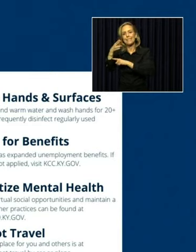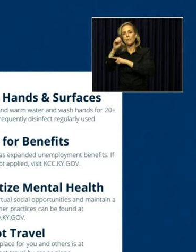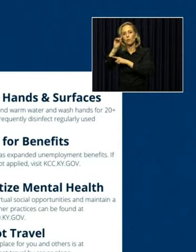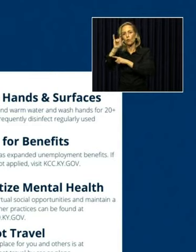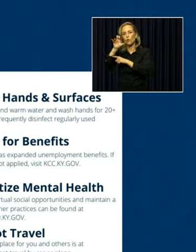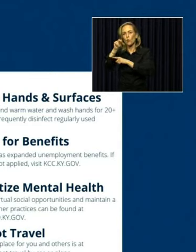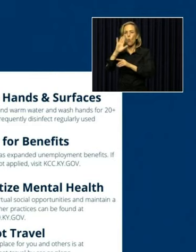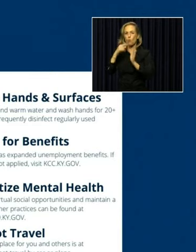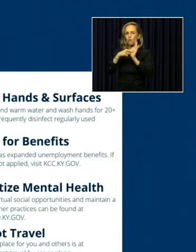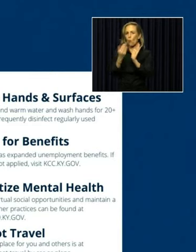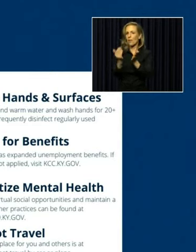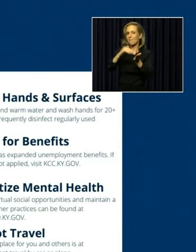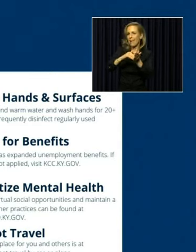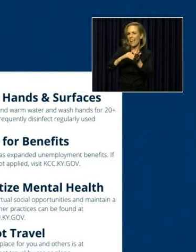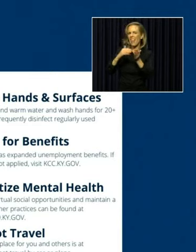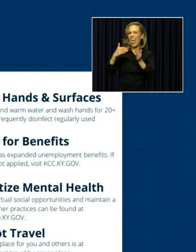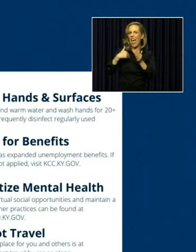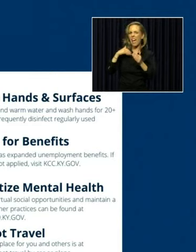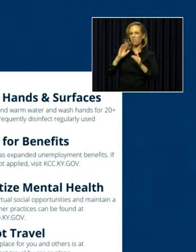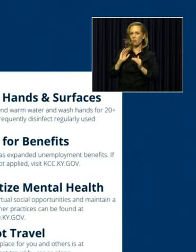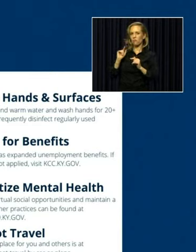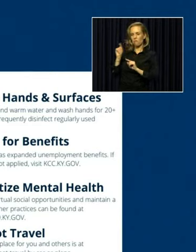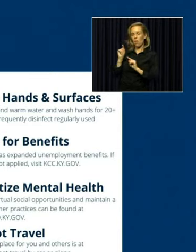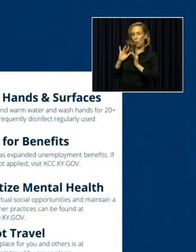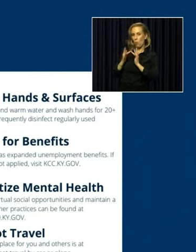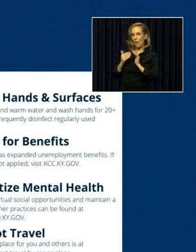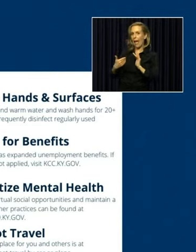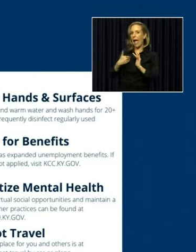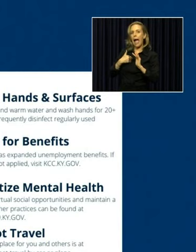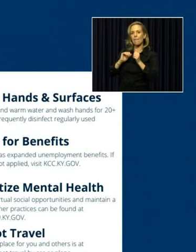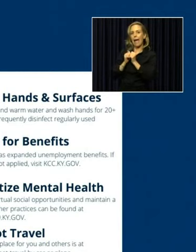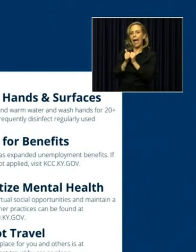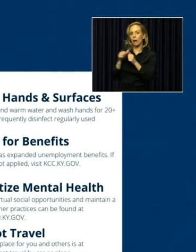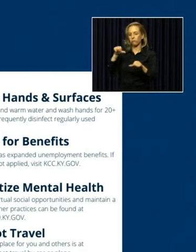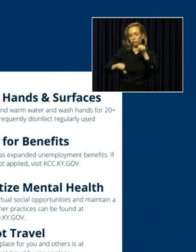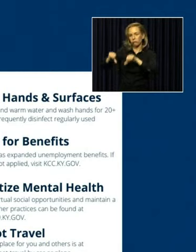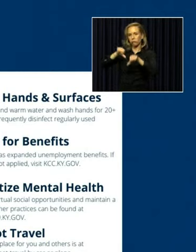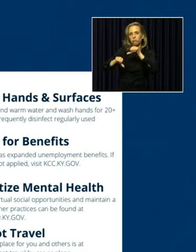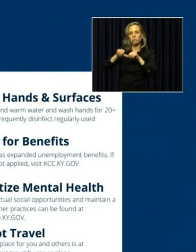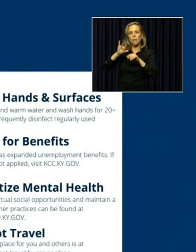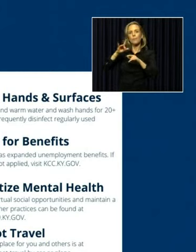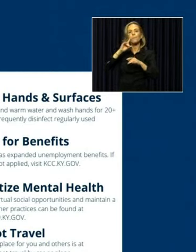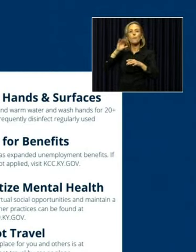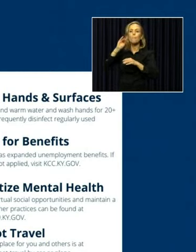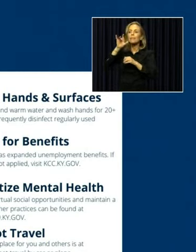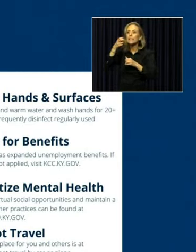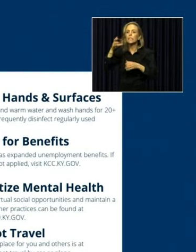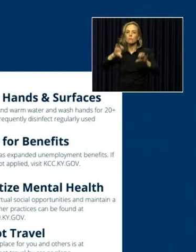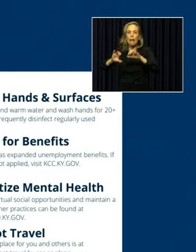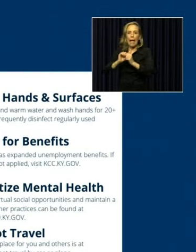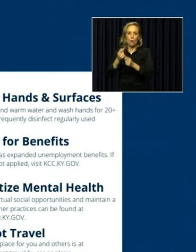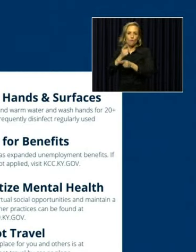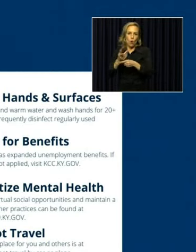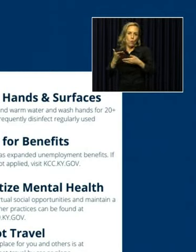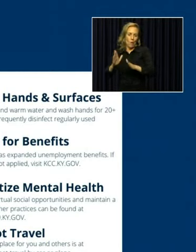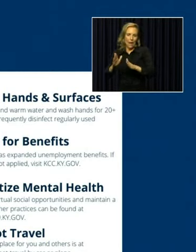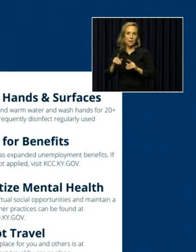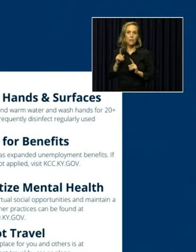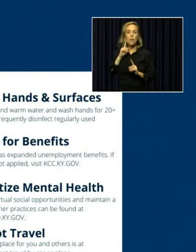AROUND YOU. MAKE SURE THAT YOU ARE TAKING STEPS FOR YOUR MENTAL HEALTH.